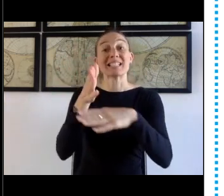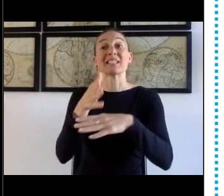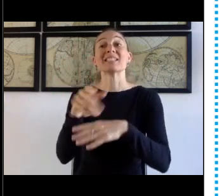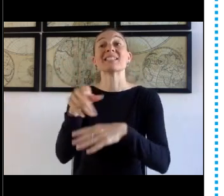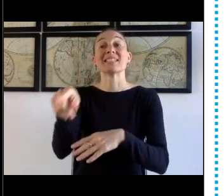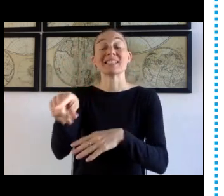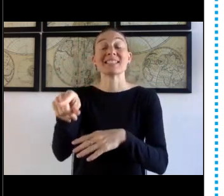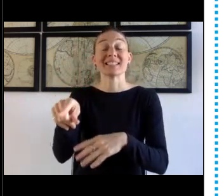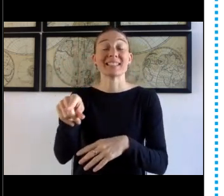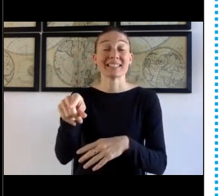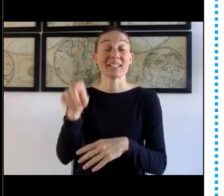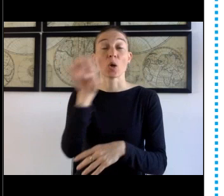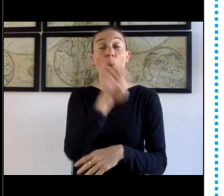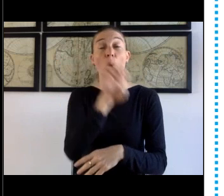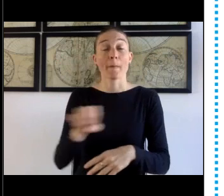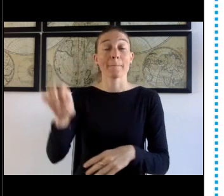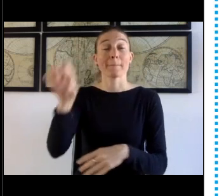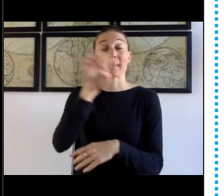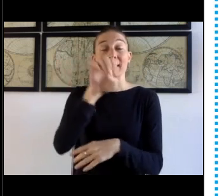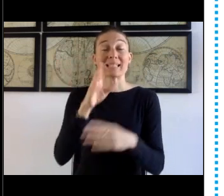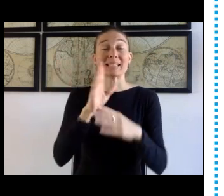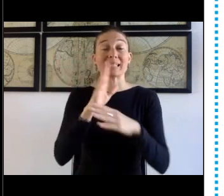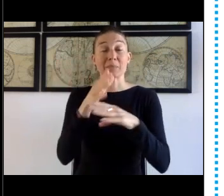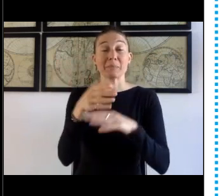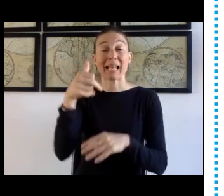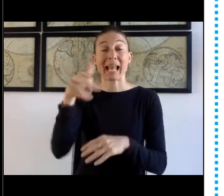for products and services would actually also solve